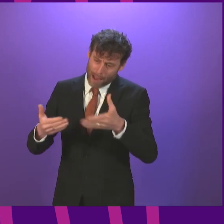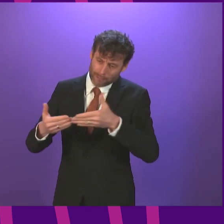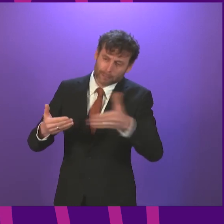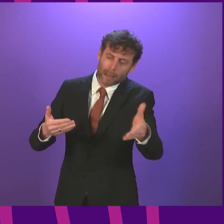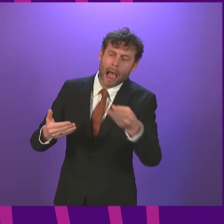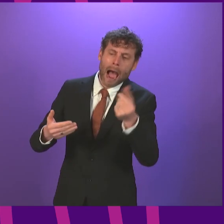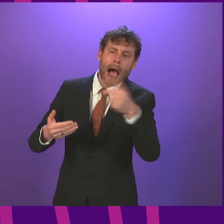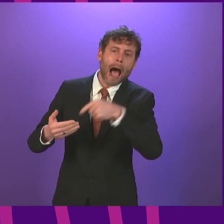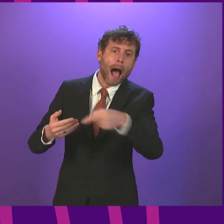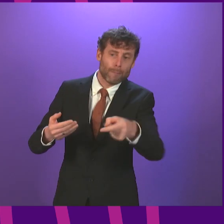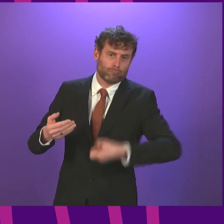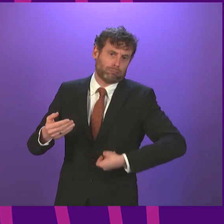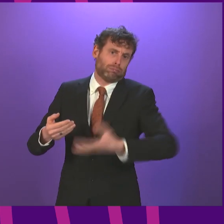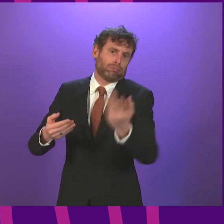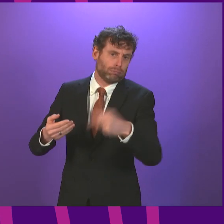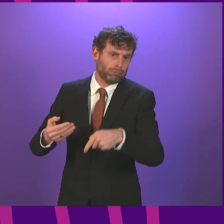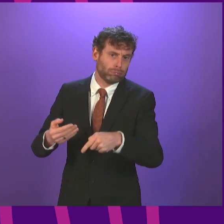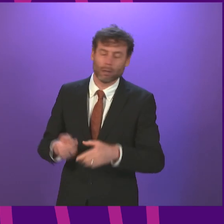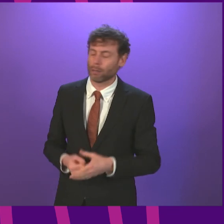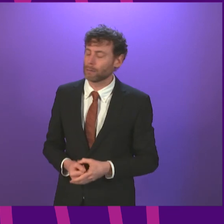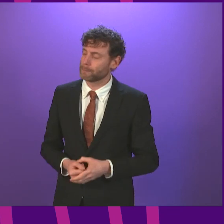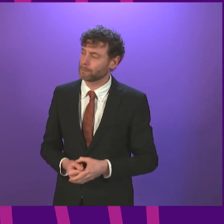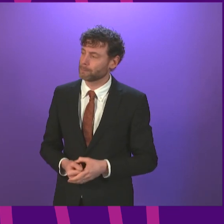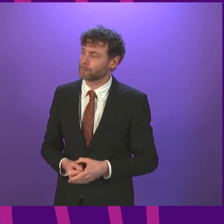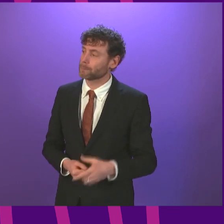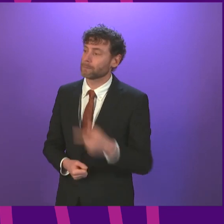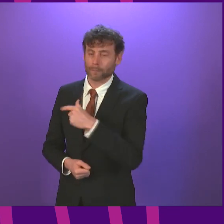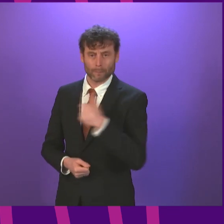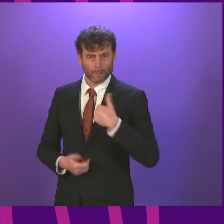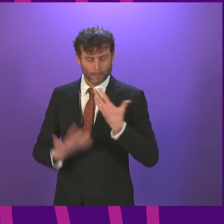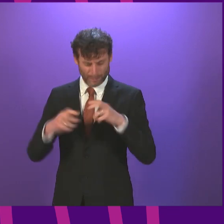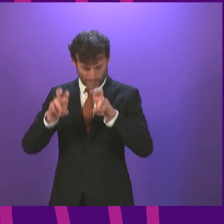The First Minister (Nicola Sturgeon): We set out the costs of the judicial review.